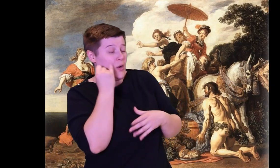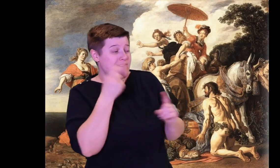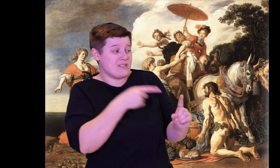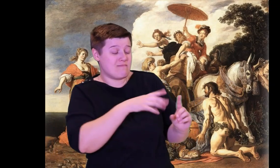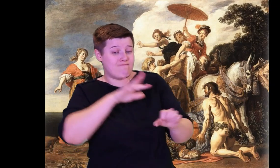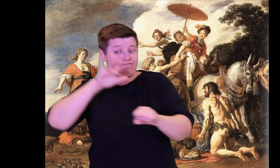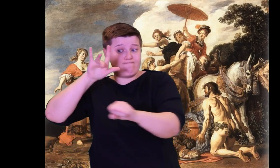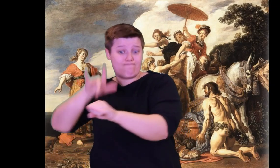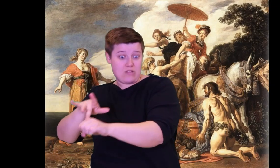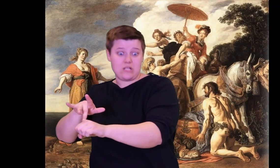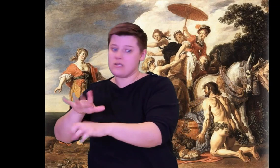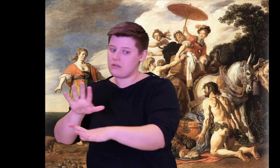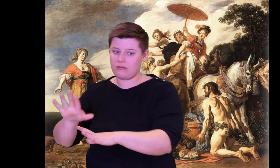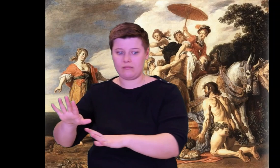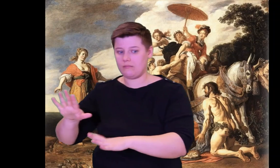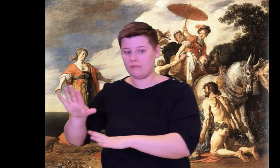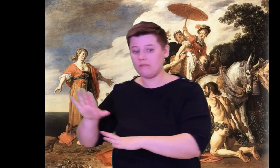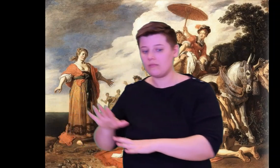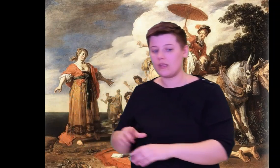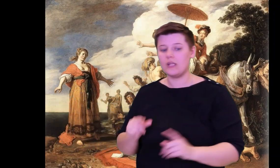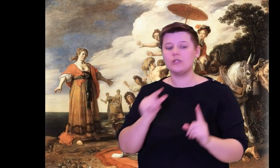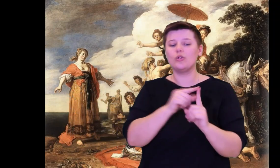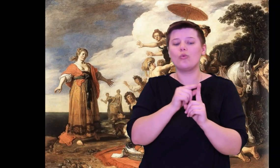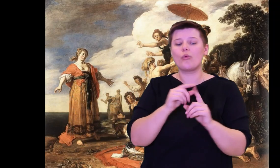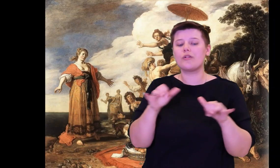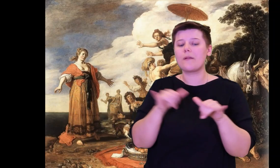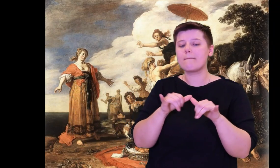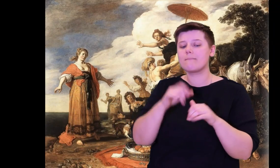your mother and your father must truly be lucky,